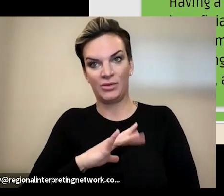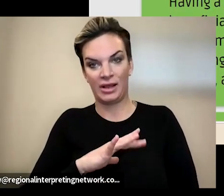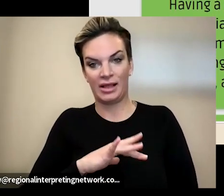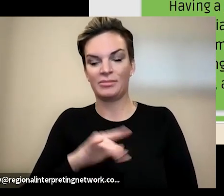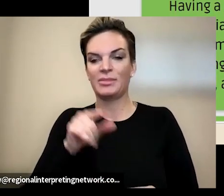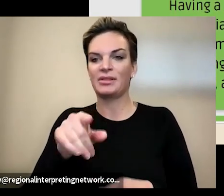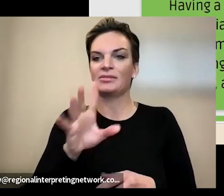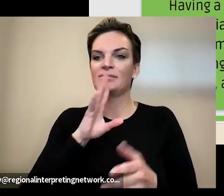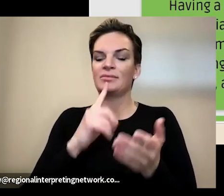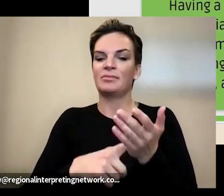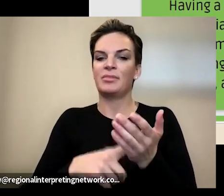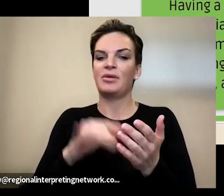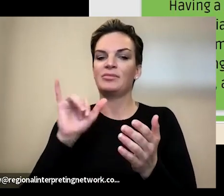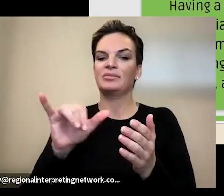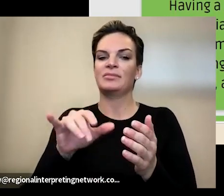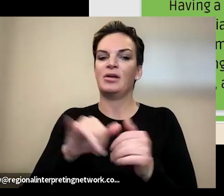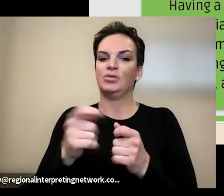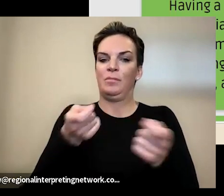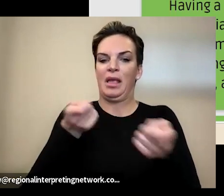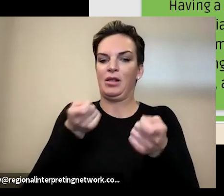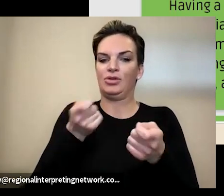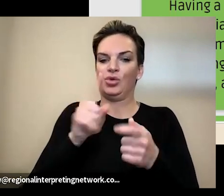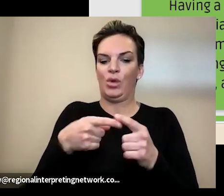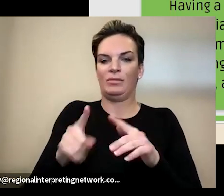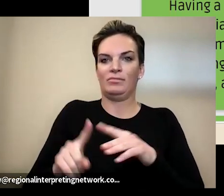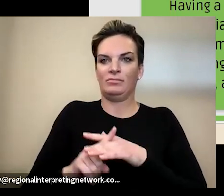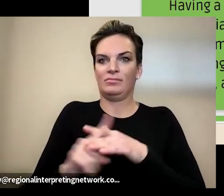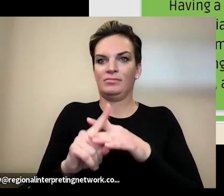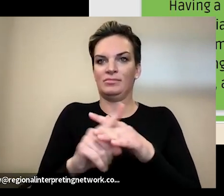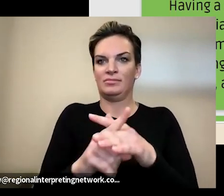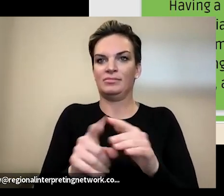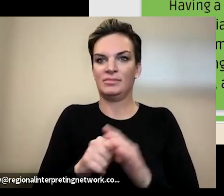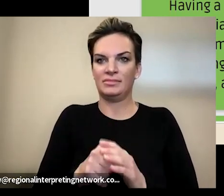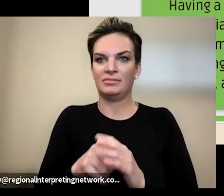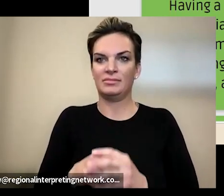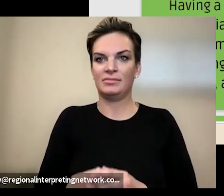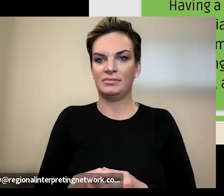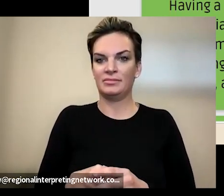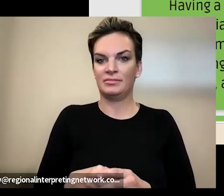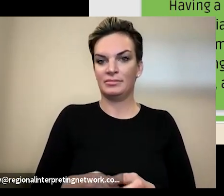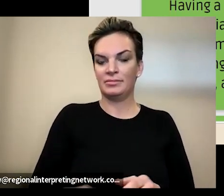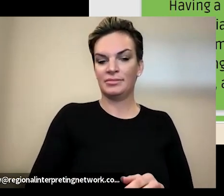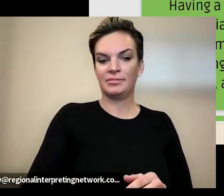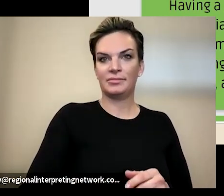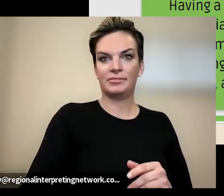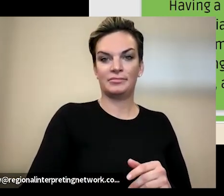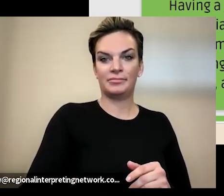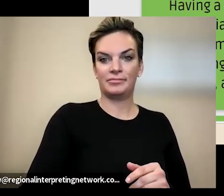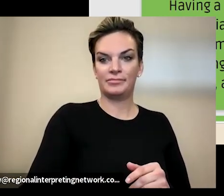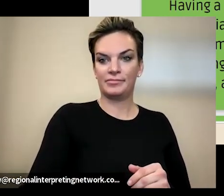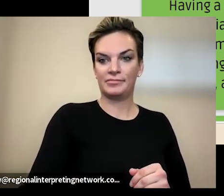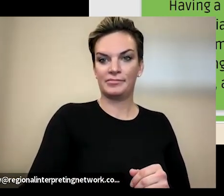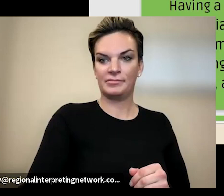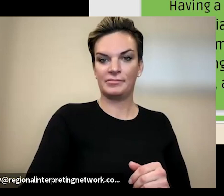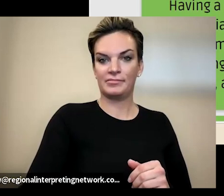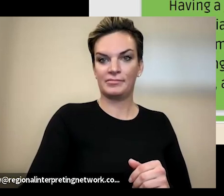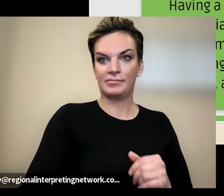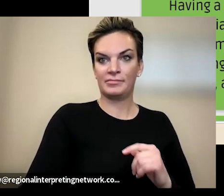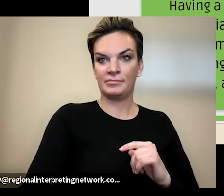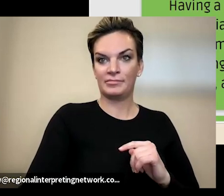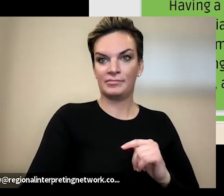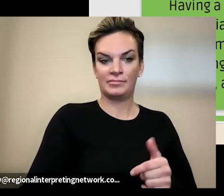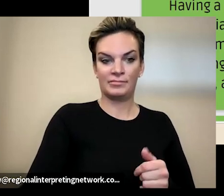management and how managing symptoms can improve one's life quality. When I had nothing in my